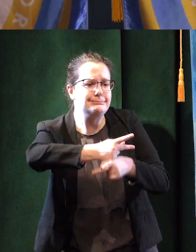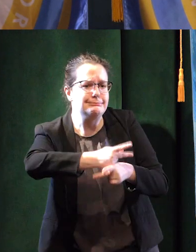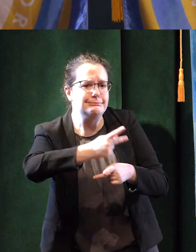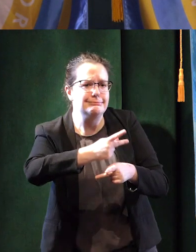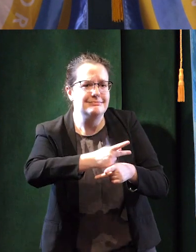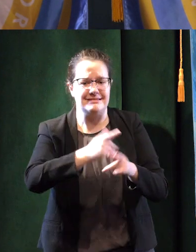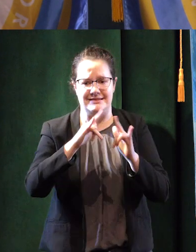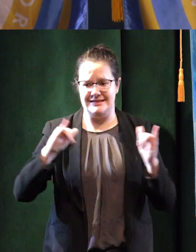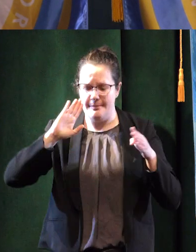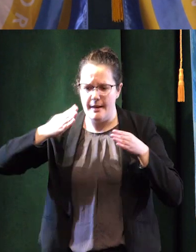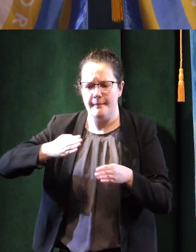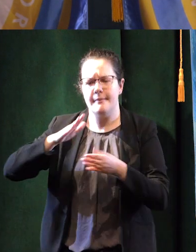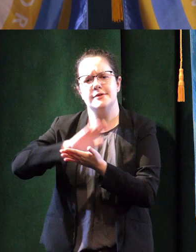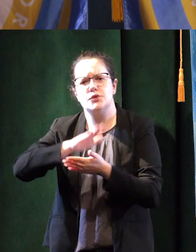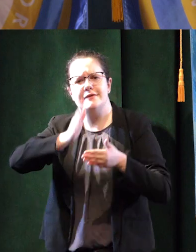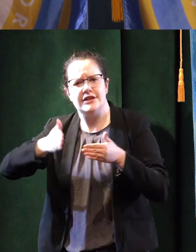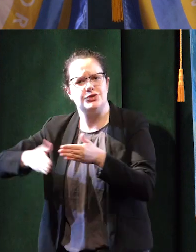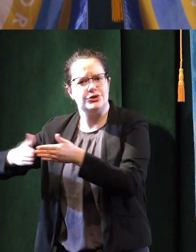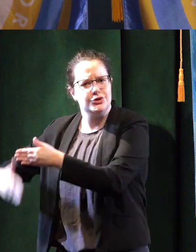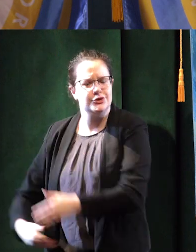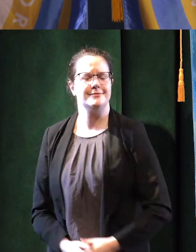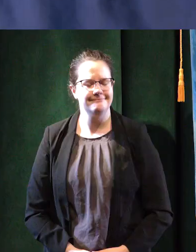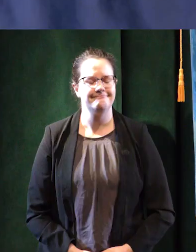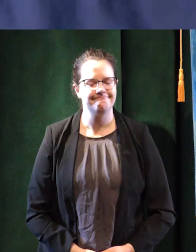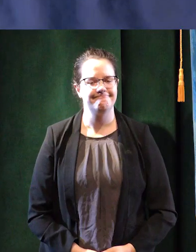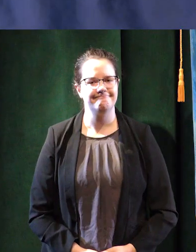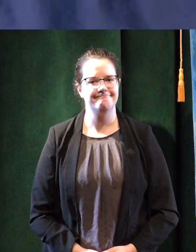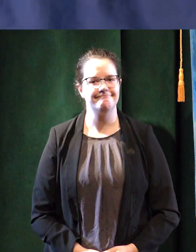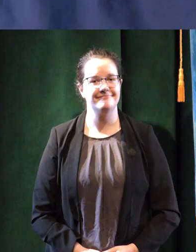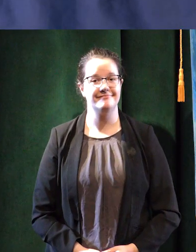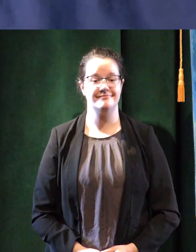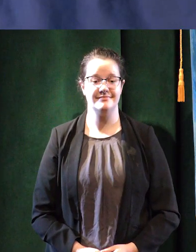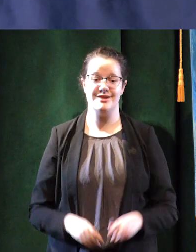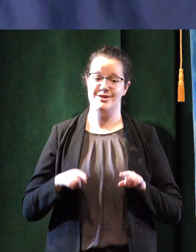members still trying to complete your own schoolwork how we react in time of